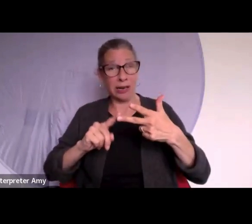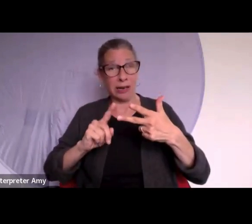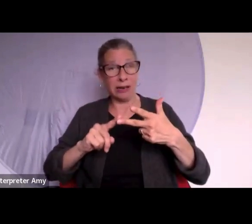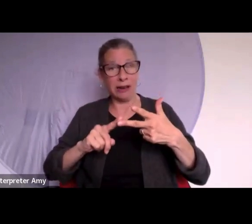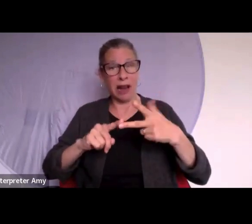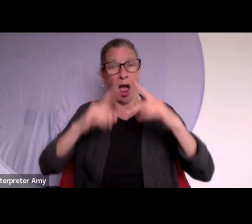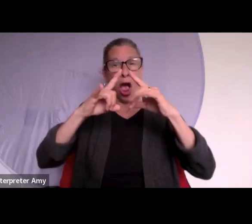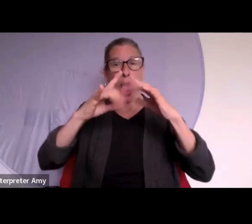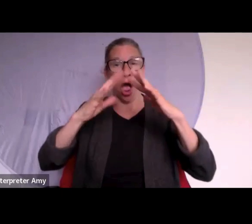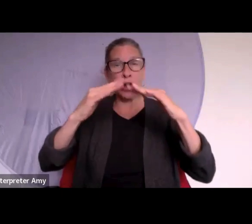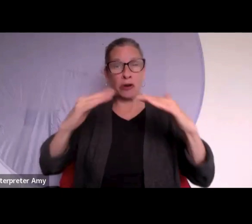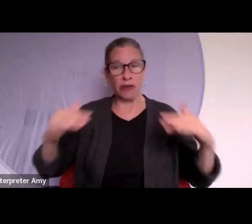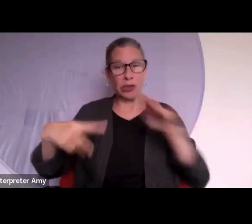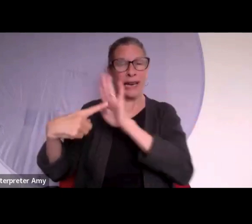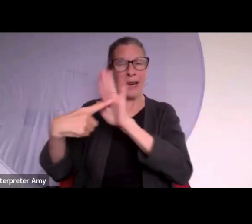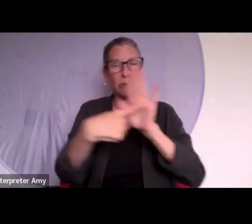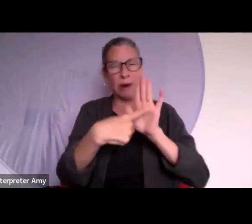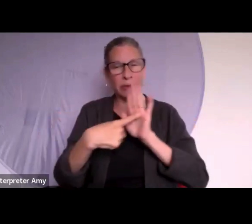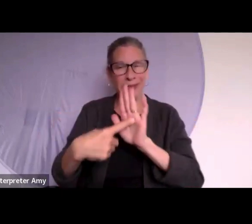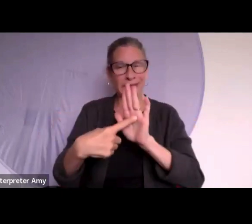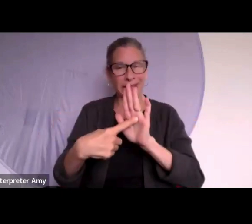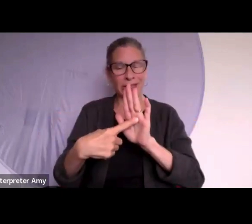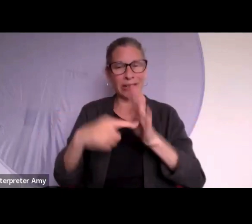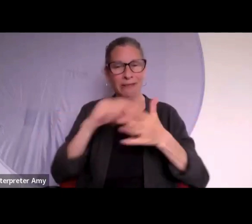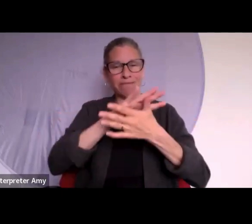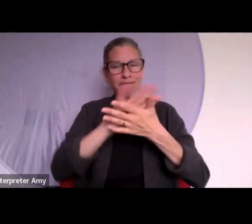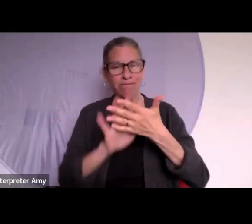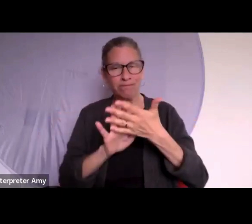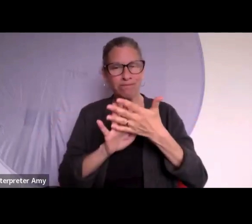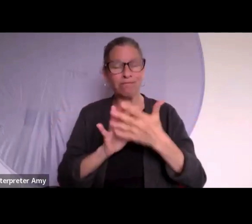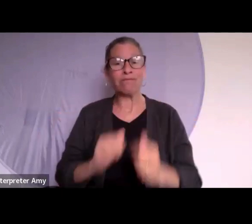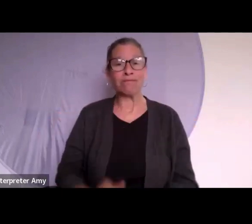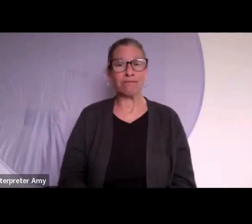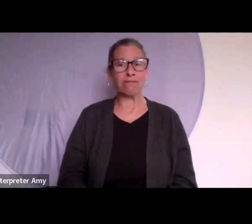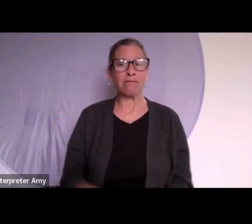representation. So as I've been talking a little bit about the